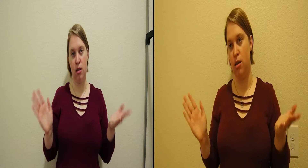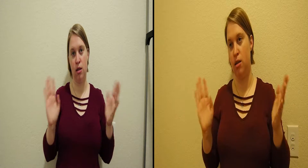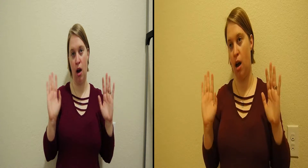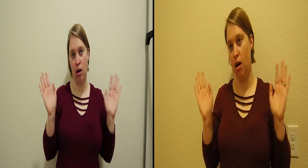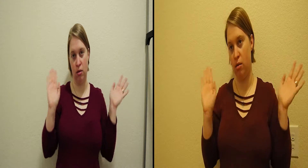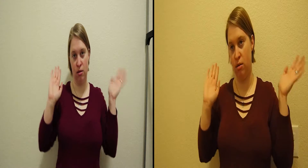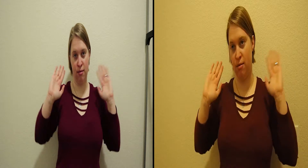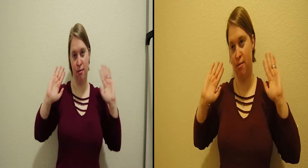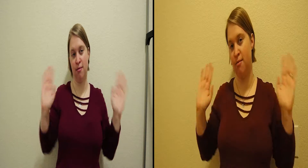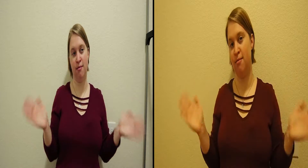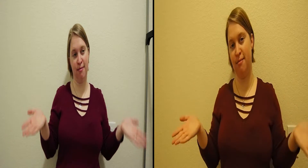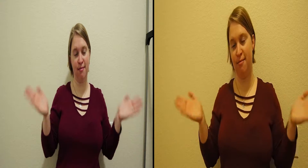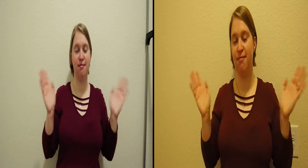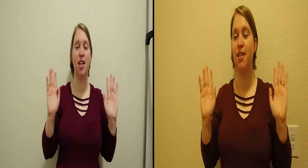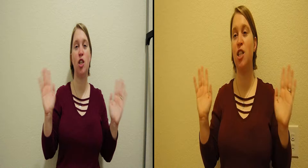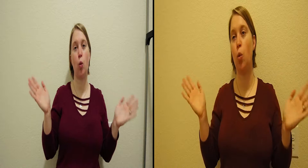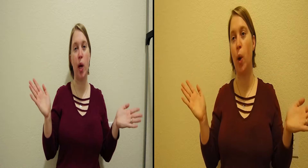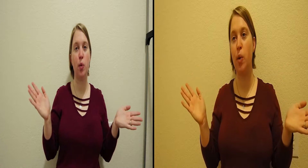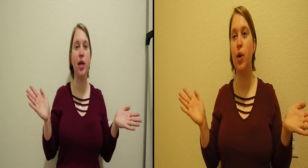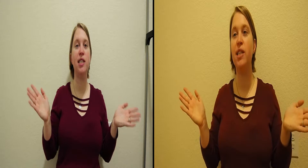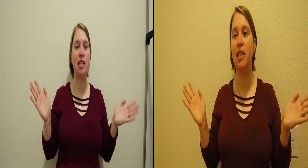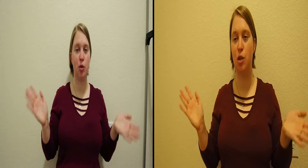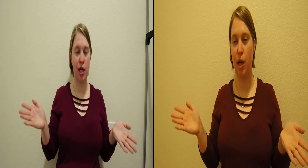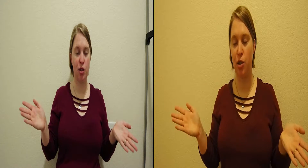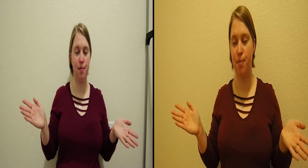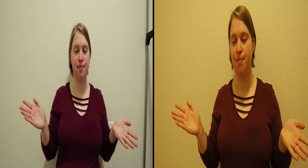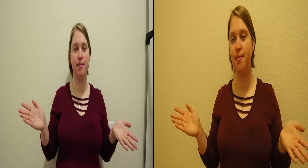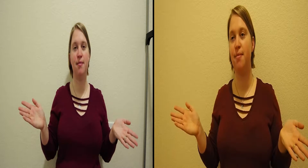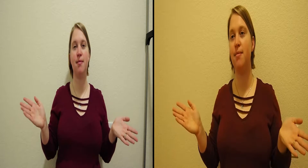So it's a a win-win situation and